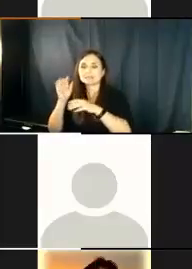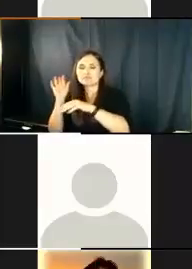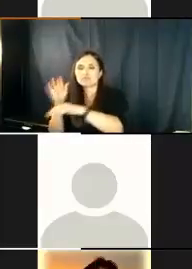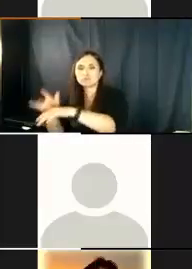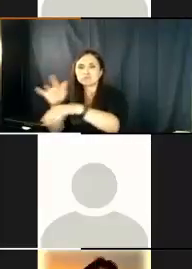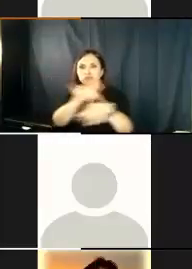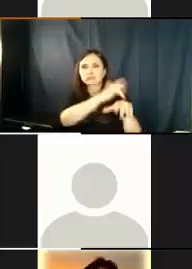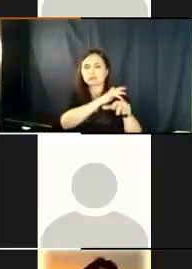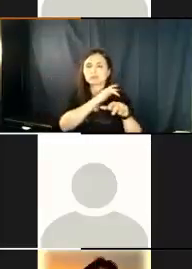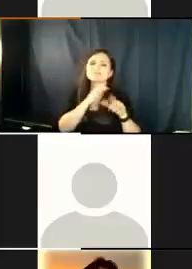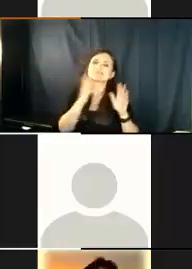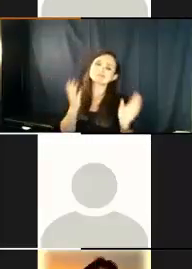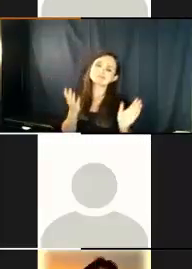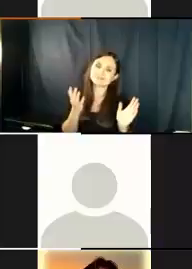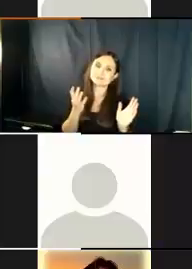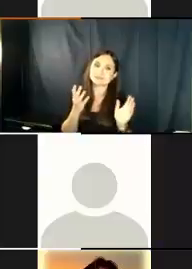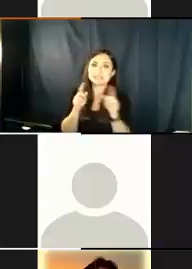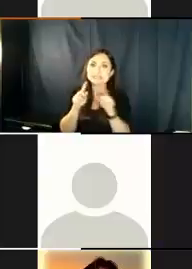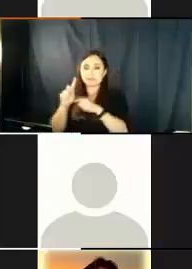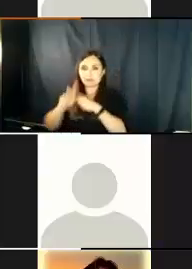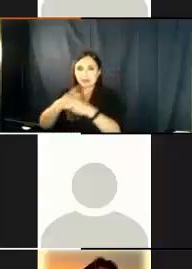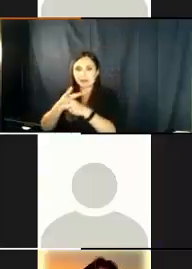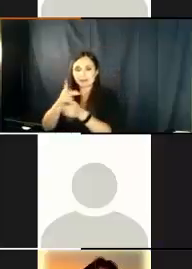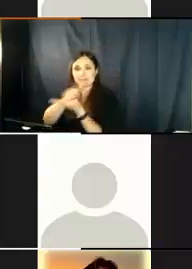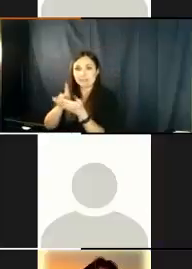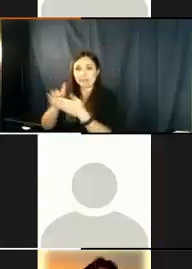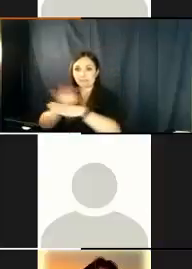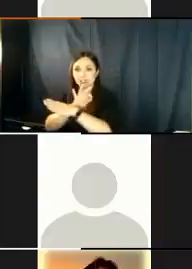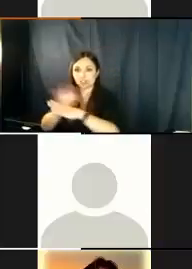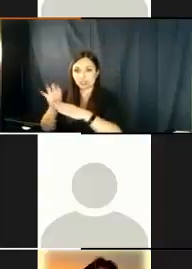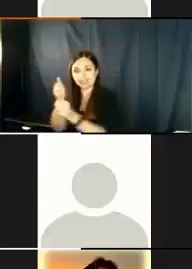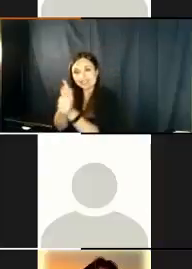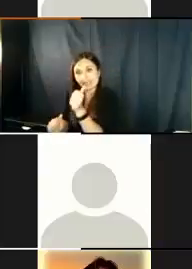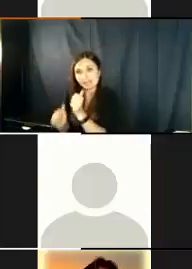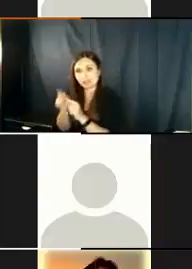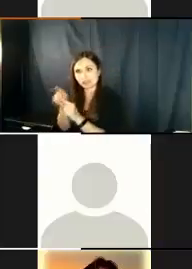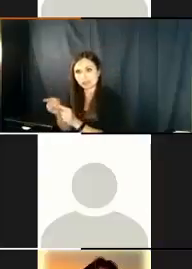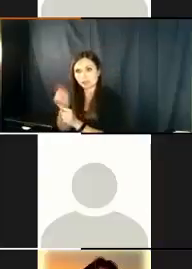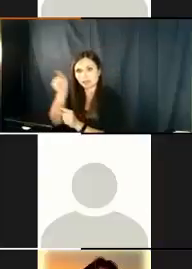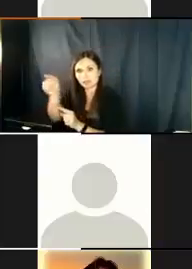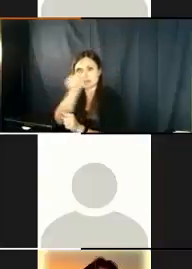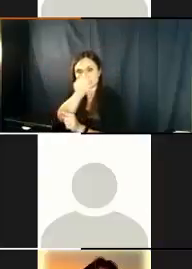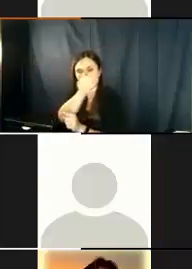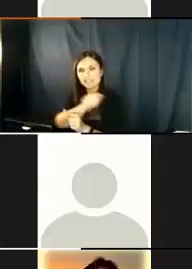On the other hand, there are different design functions in each one of the programs.